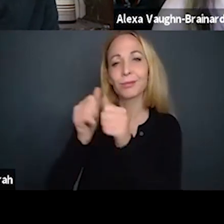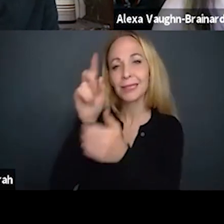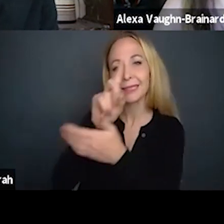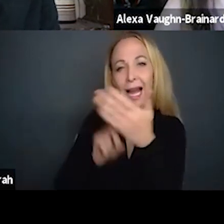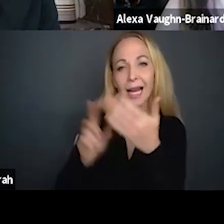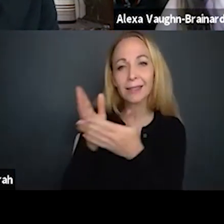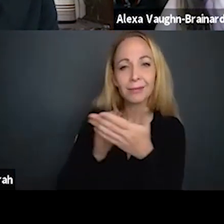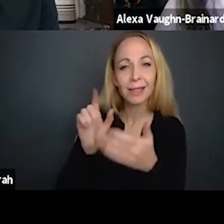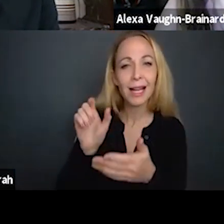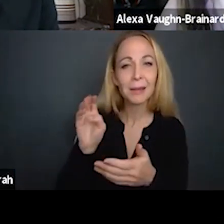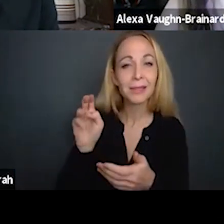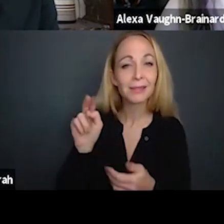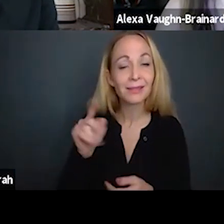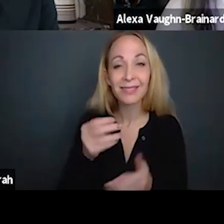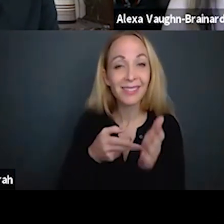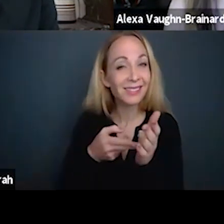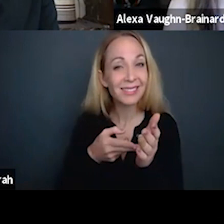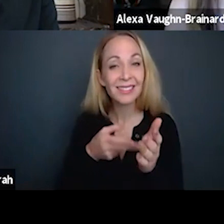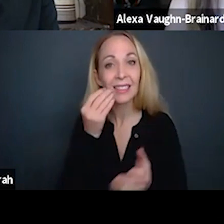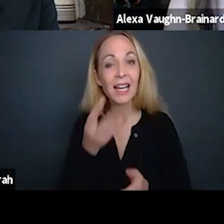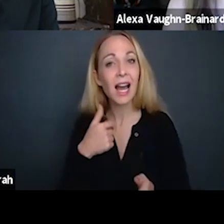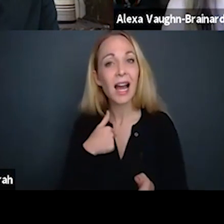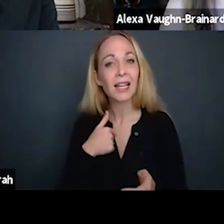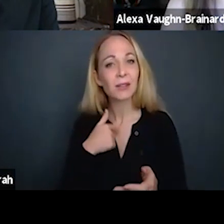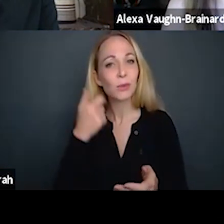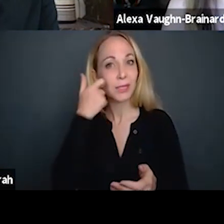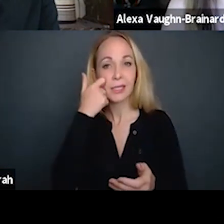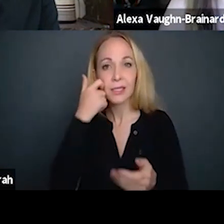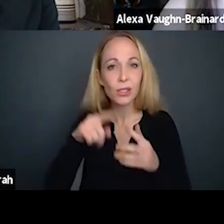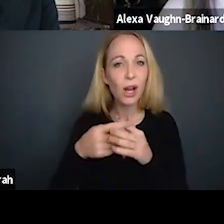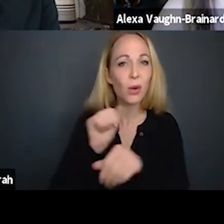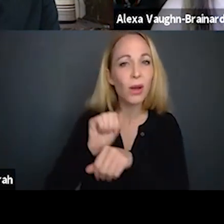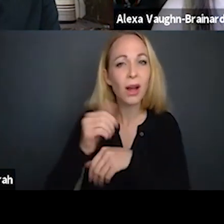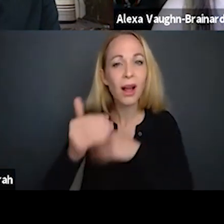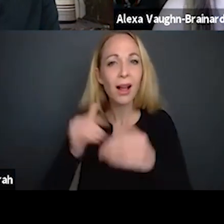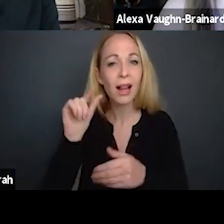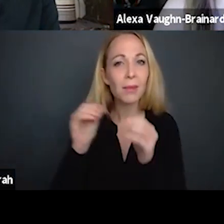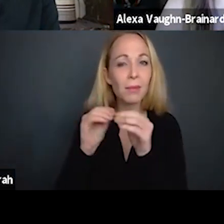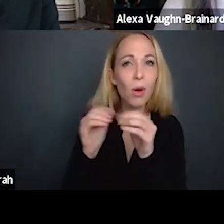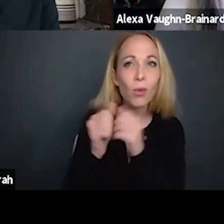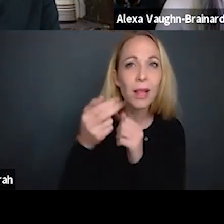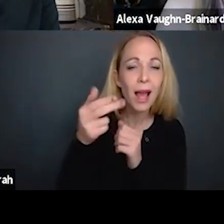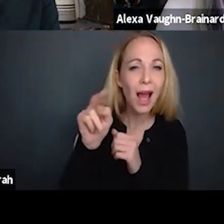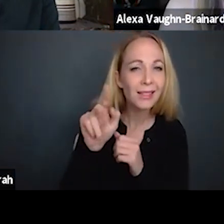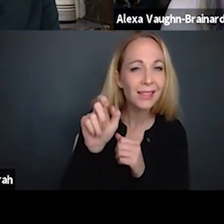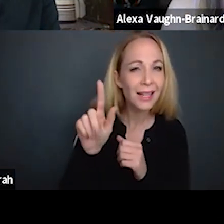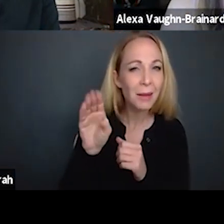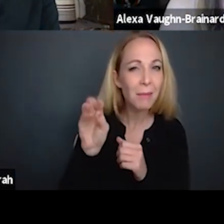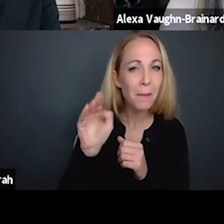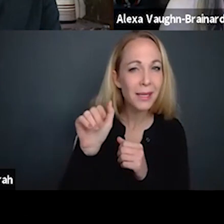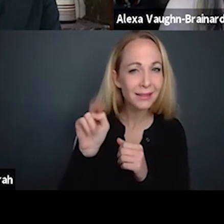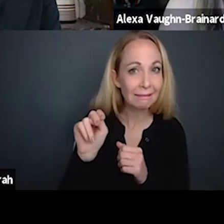And then, honestly, I’ve recently started working a bit more with Hansel Bauman on some